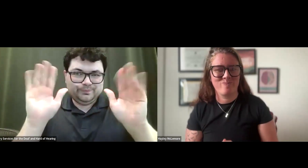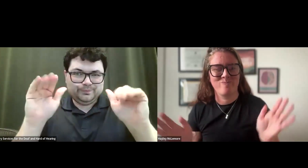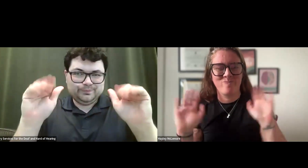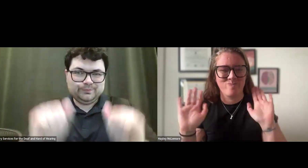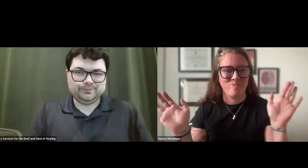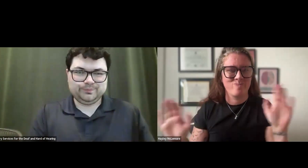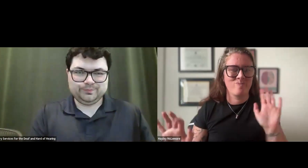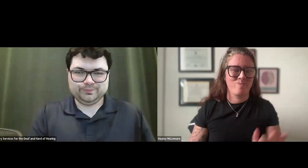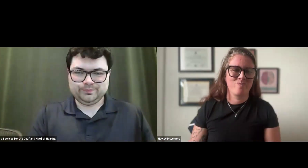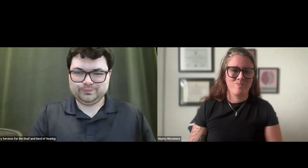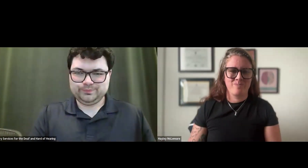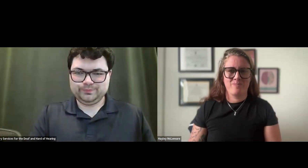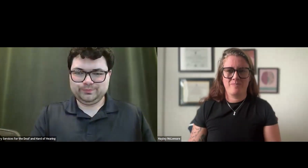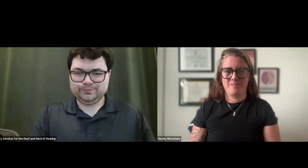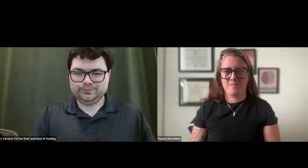We're looking forward to it. All right. Thanks everyone.